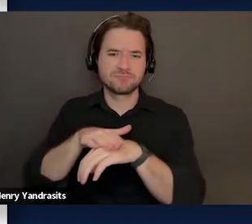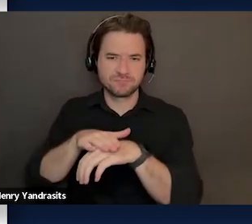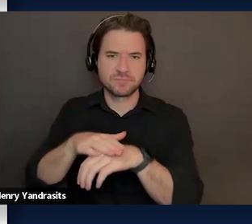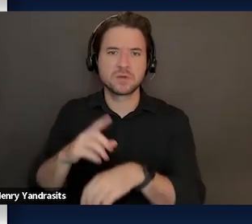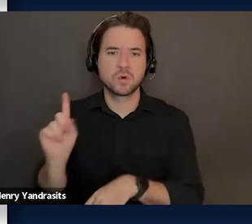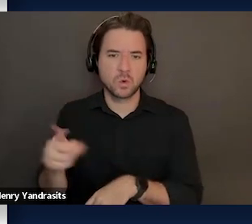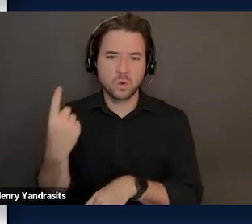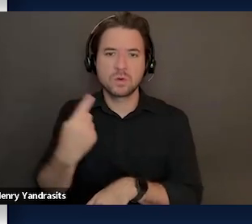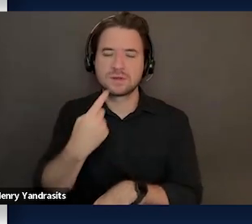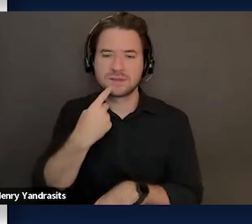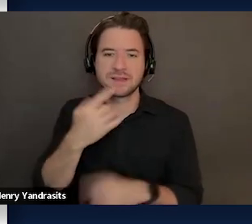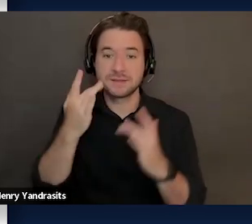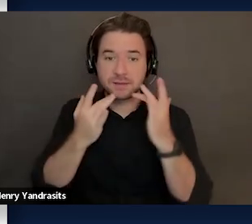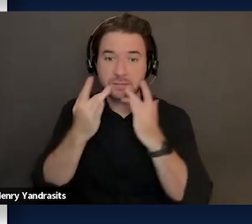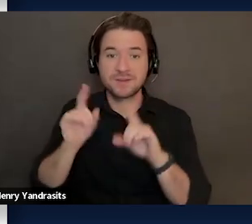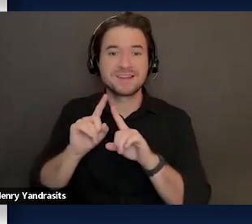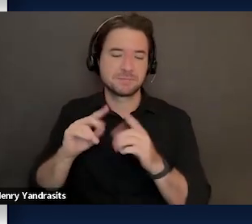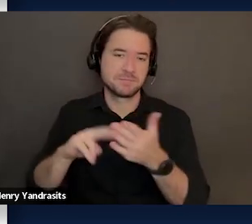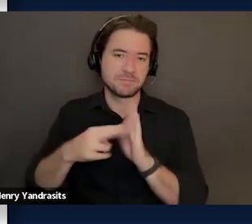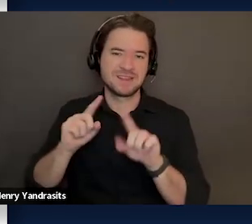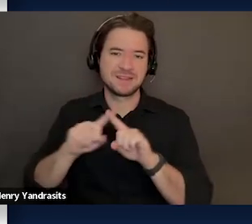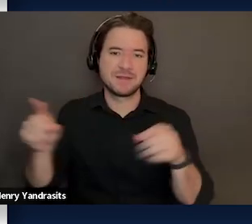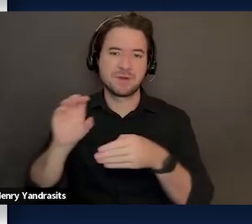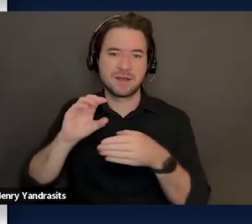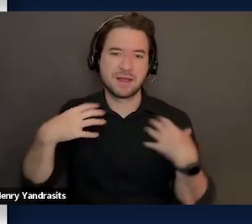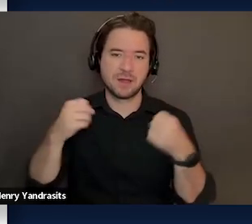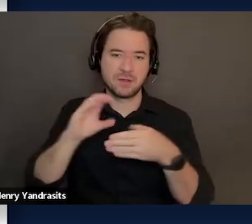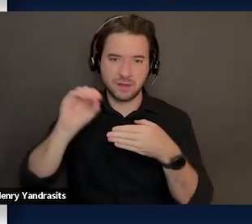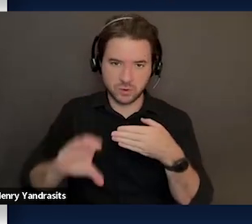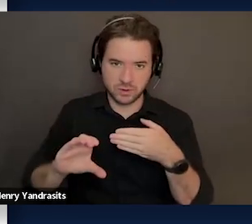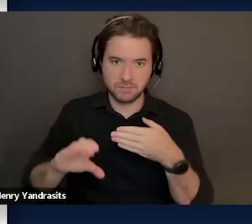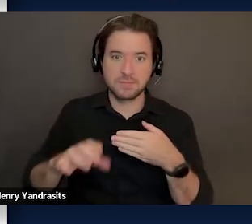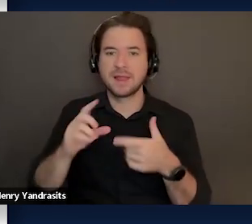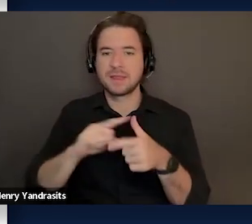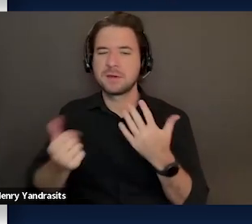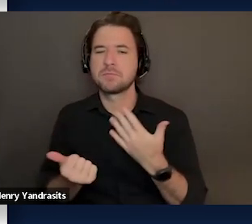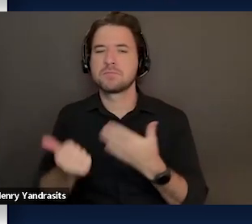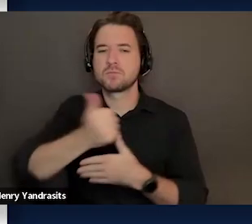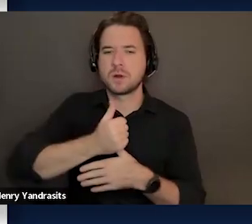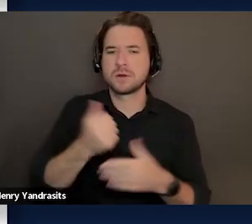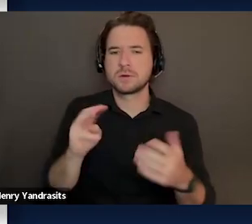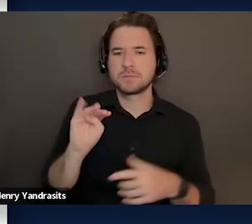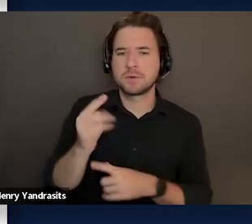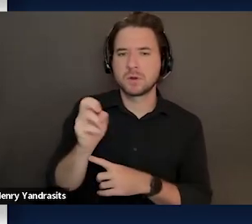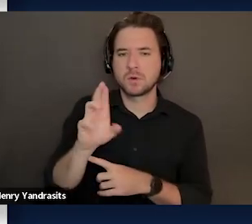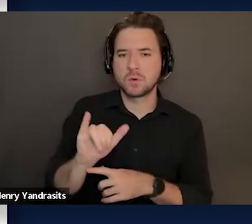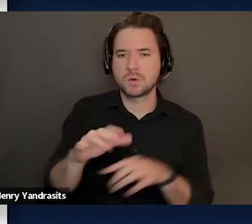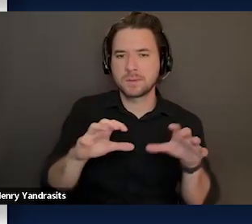It only stipulates that disparities are differences in health outcomes, and it gives priority to minority populations.